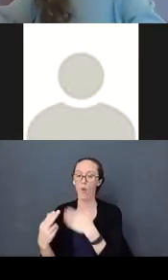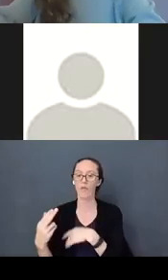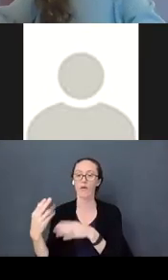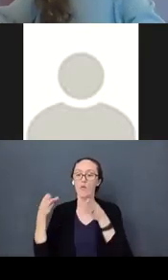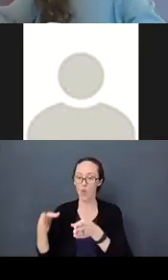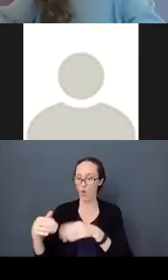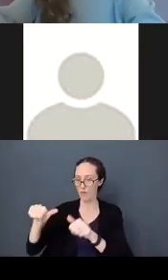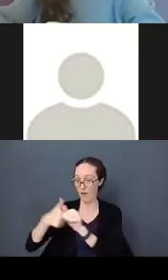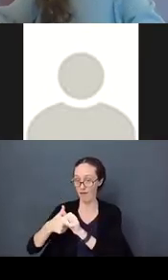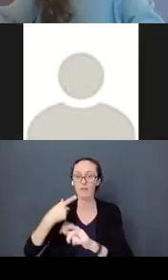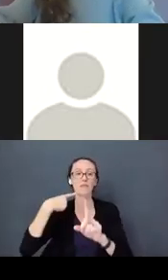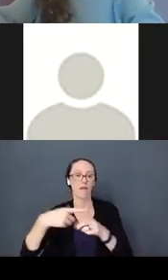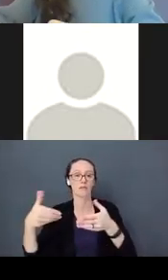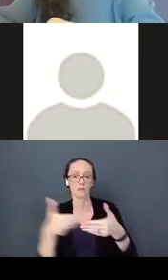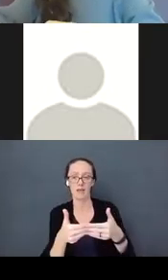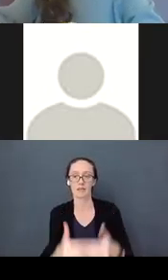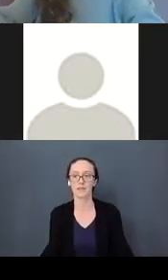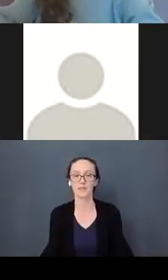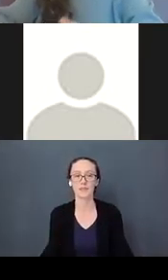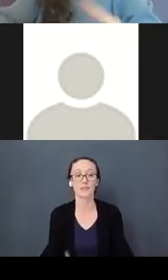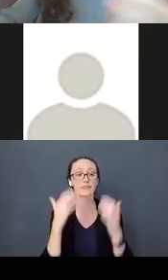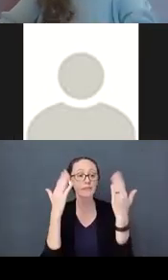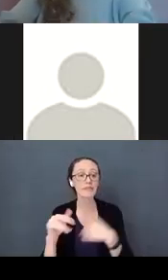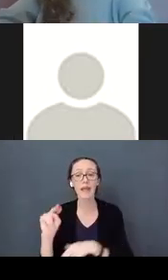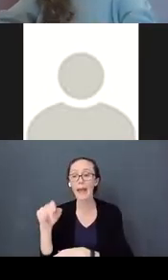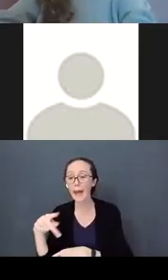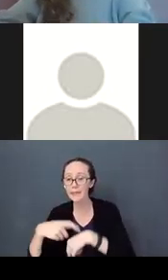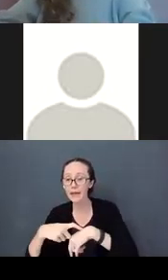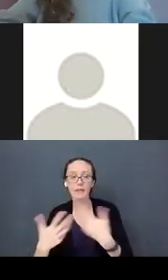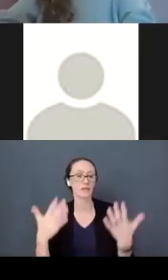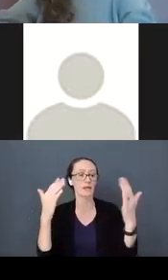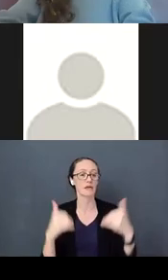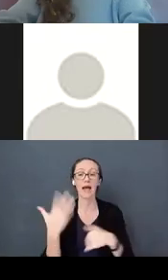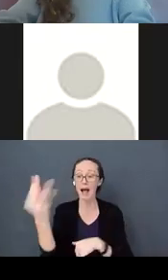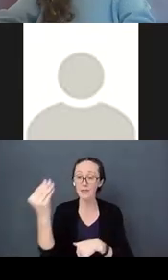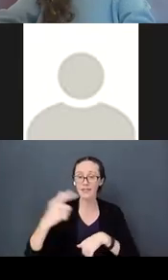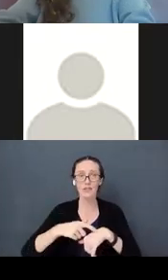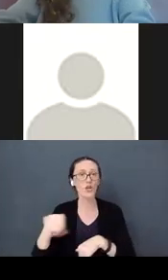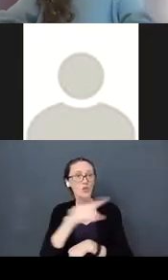Nap time, time outdoors. You live in Hawaii, you have the most beautiful place in the world to be